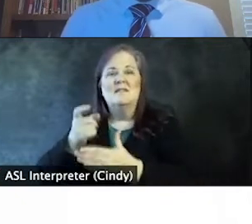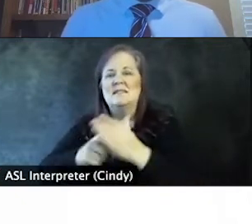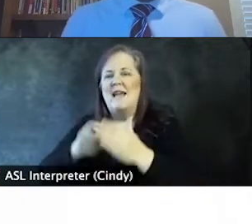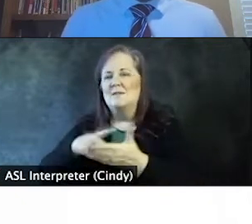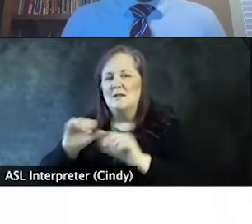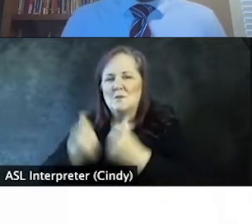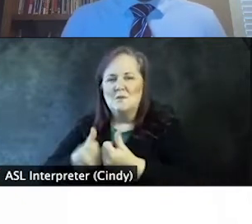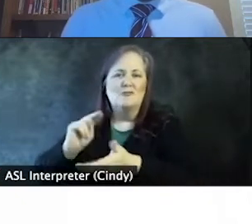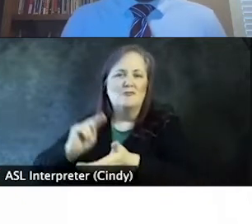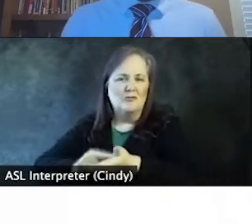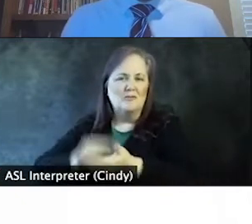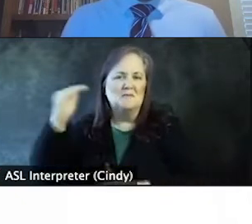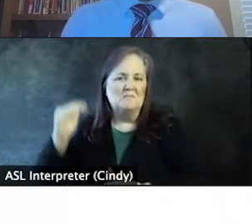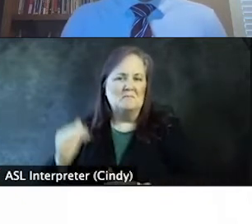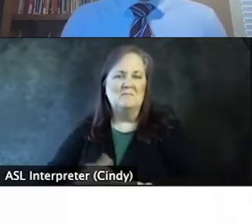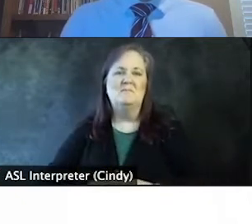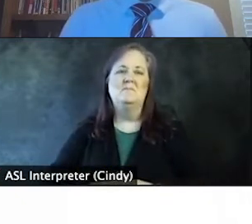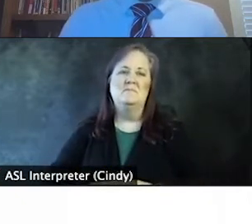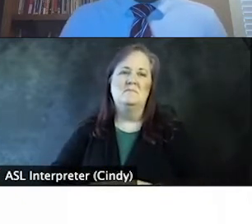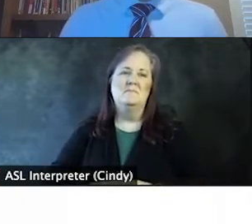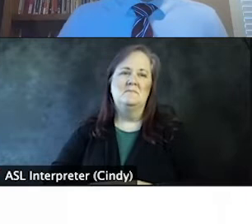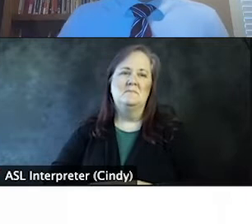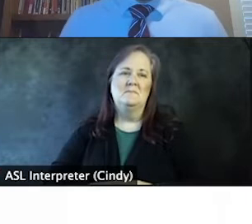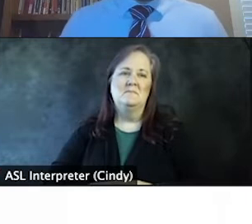or provide more specific estimates of those impacts.